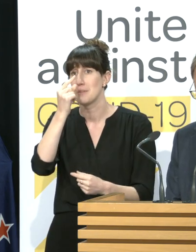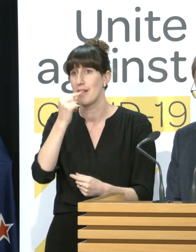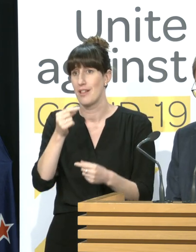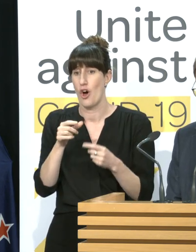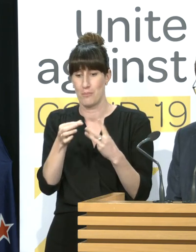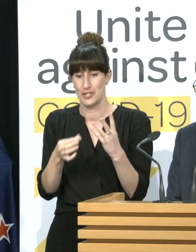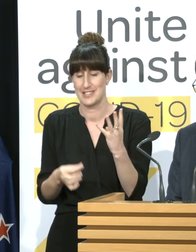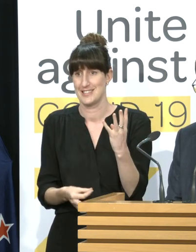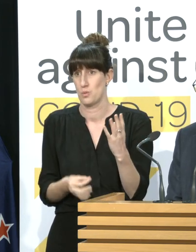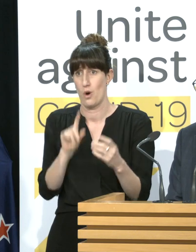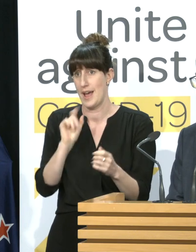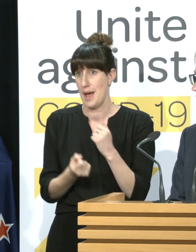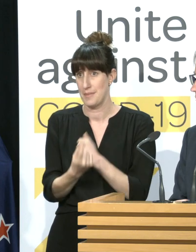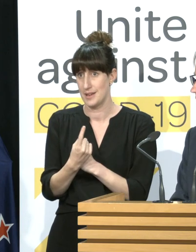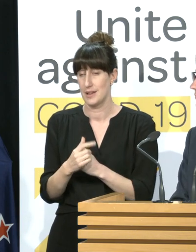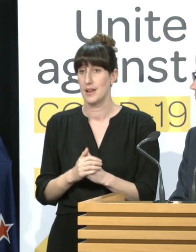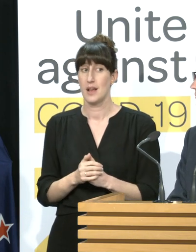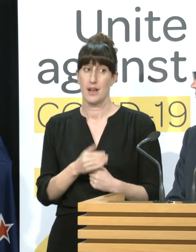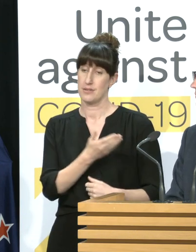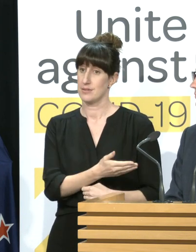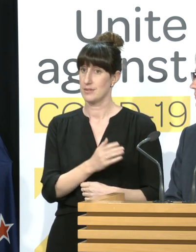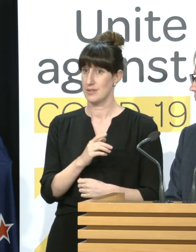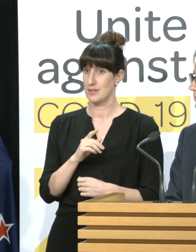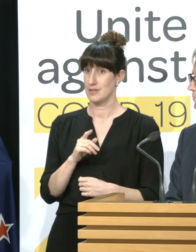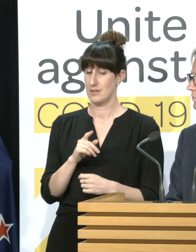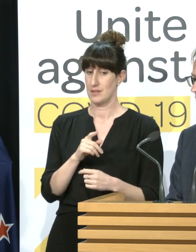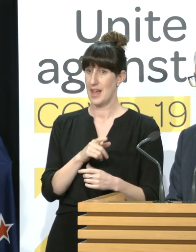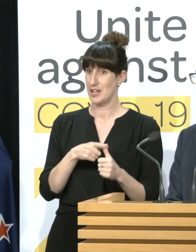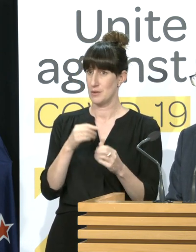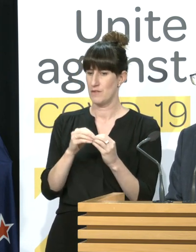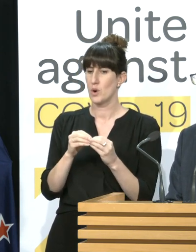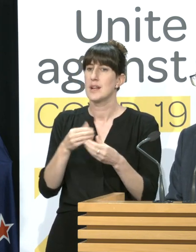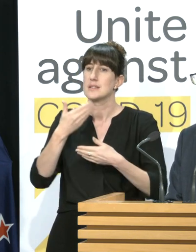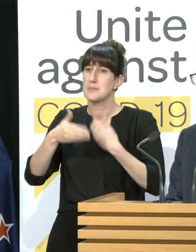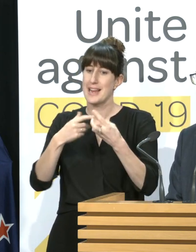is outlined, three broad scenarios that we've used to make sure that our systems are ready to go.